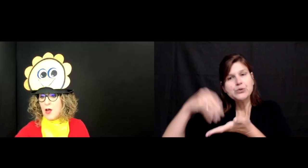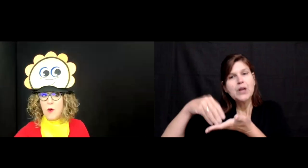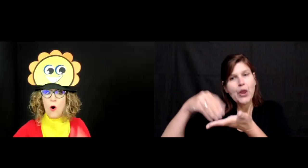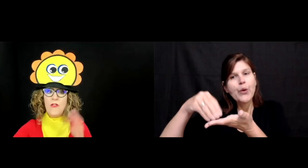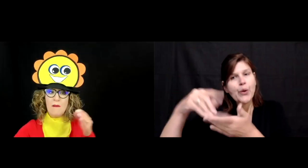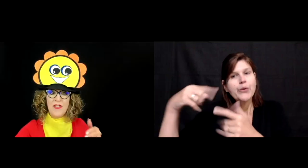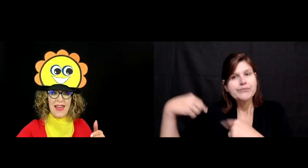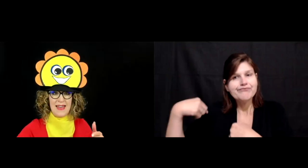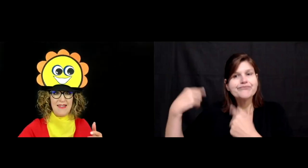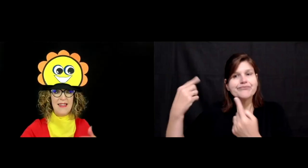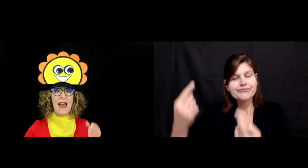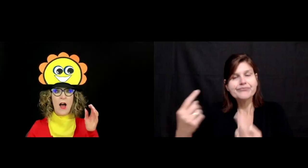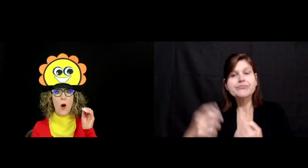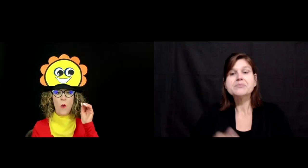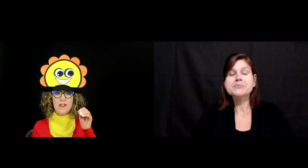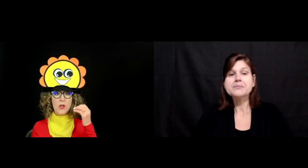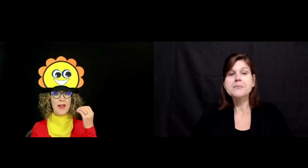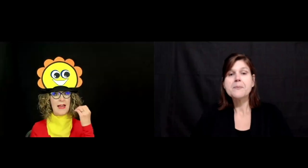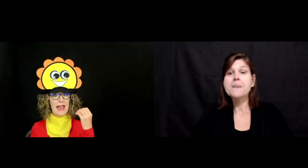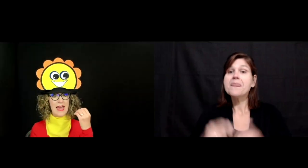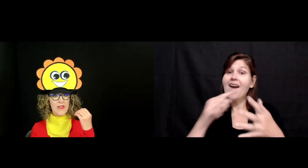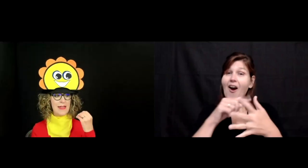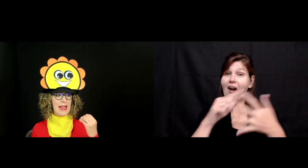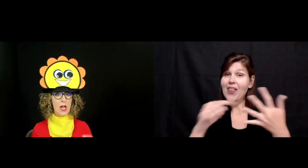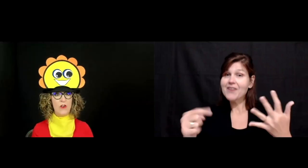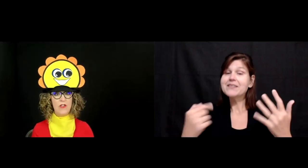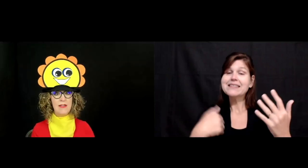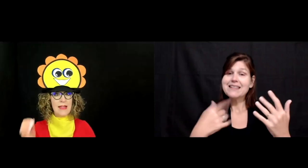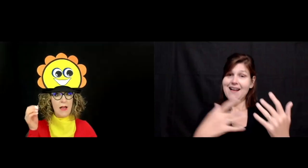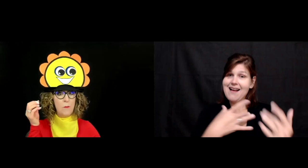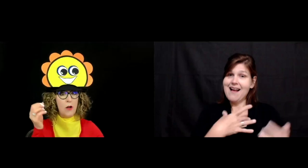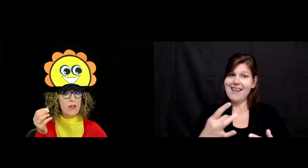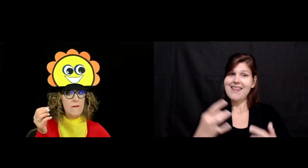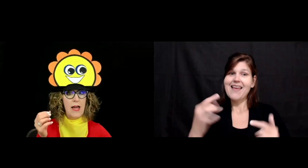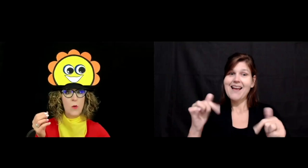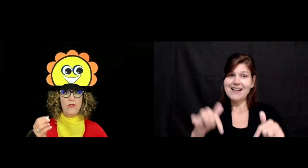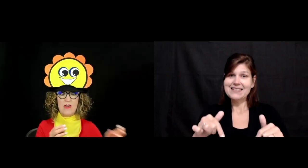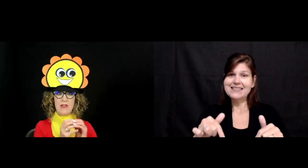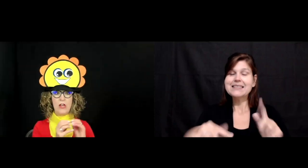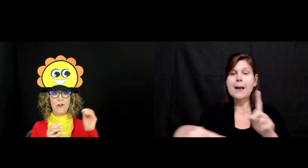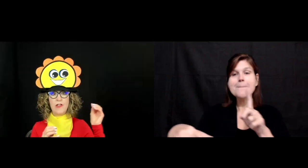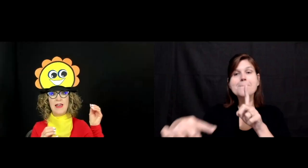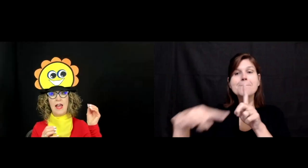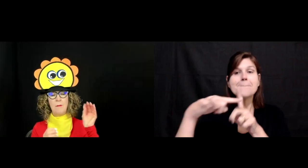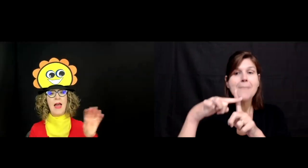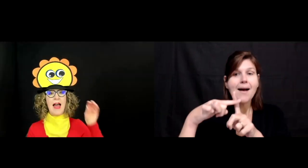So all those things, what I'm doing, and I like this language, this is nice positive language which I teach all the time,